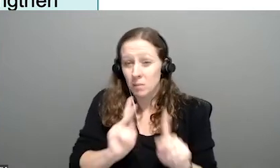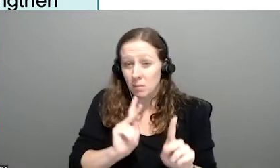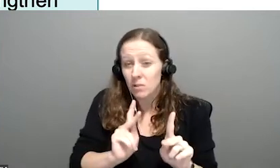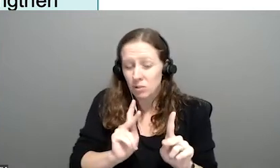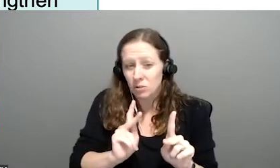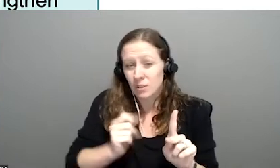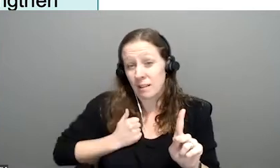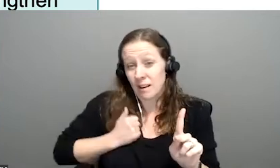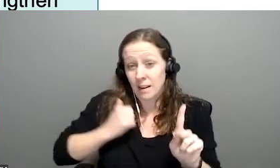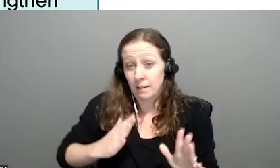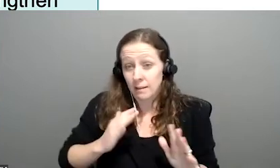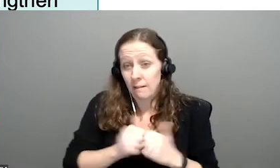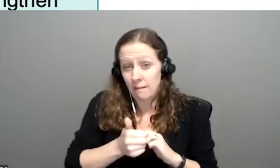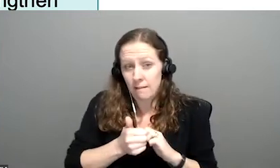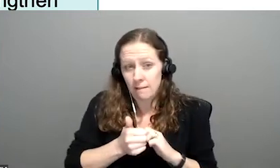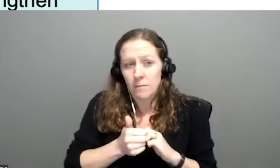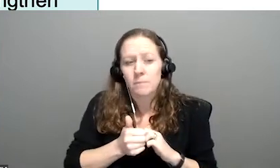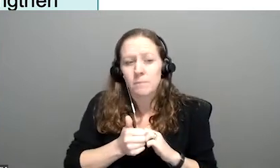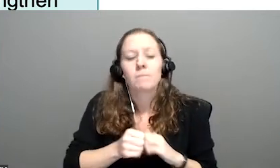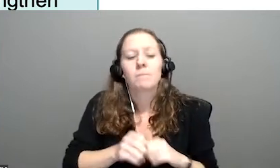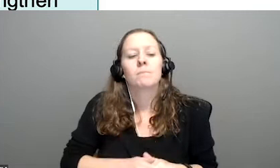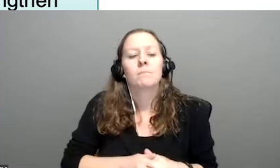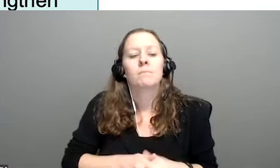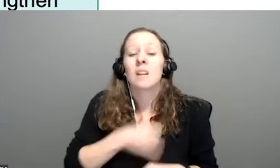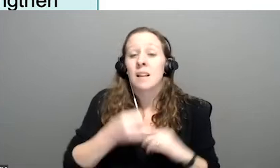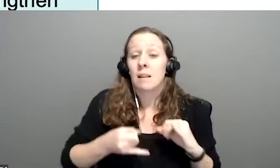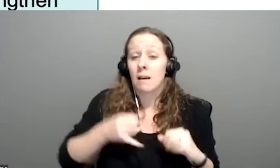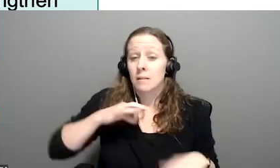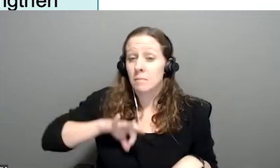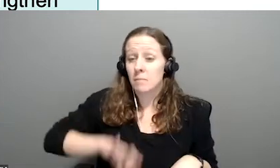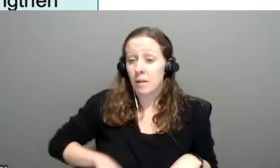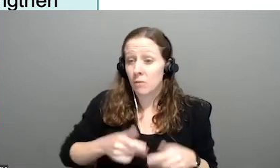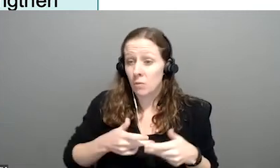benefit I want to touch upon that is more so in the skills and employment context is